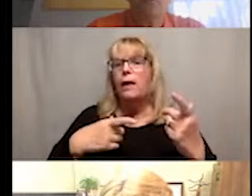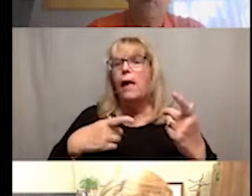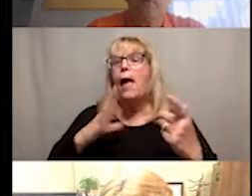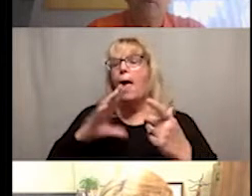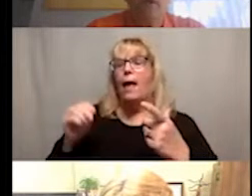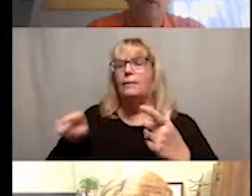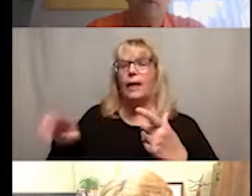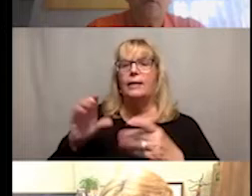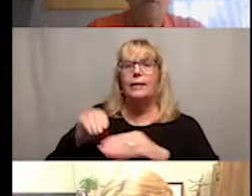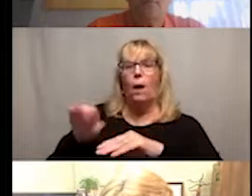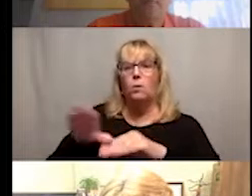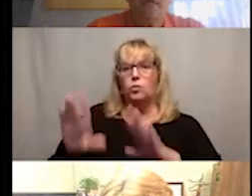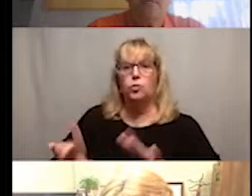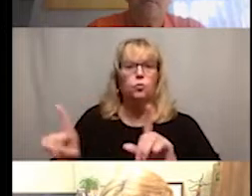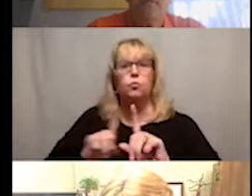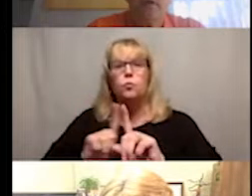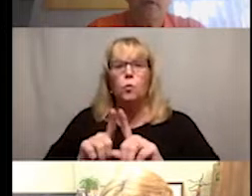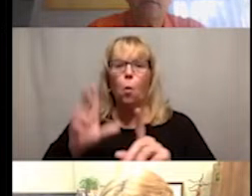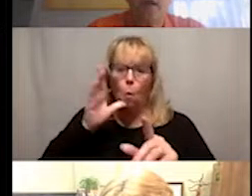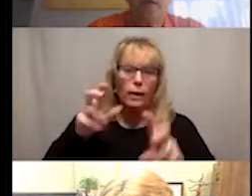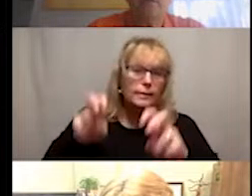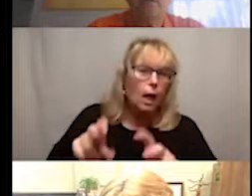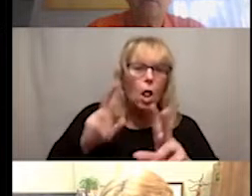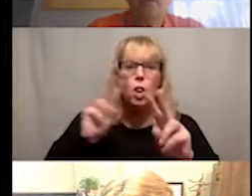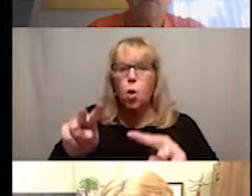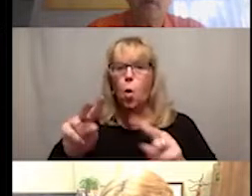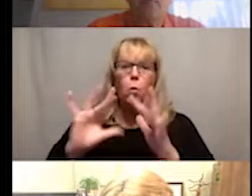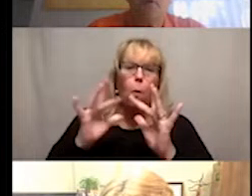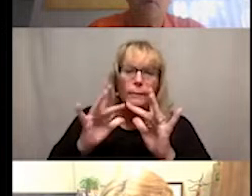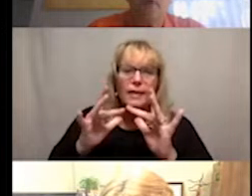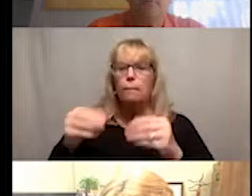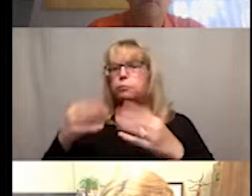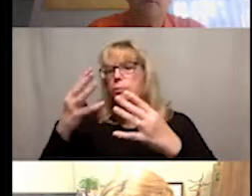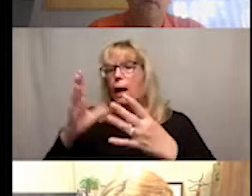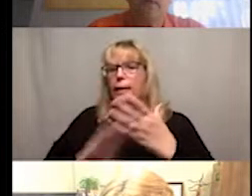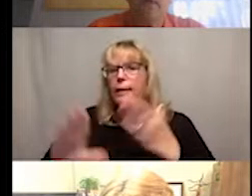will look at the websites for various colleges or training programs in the area